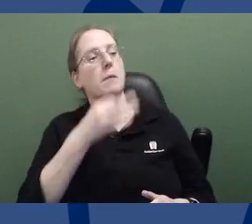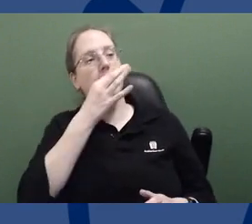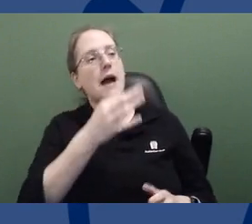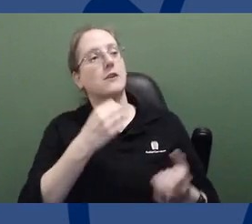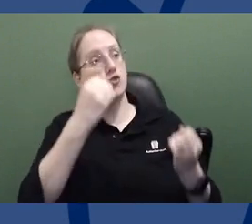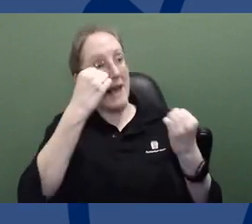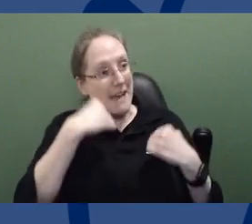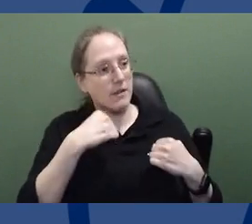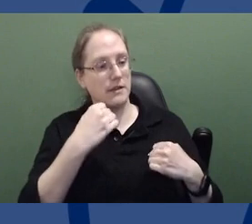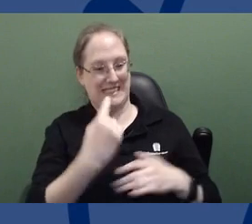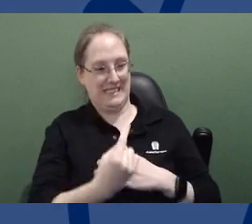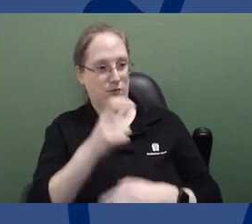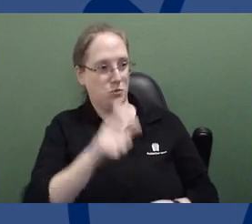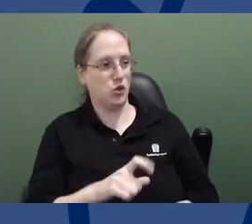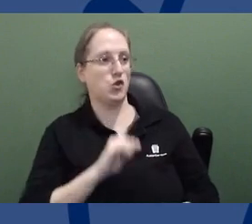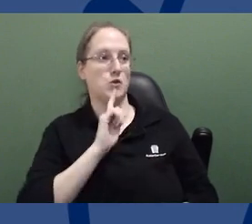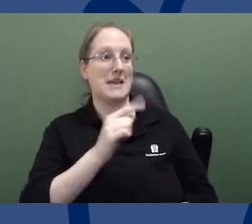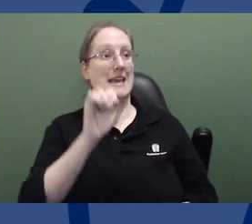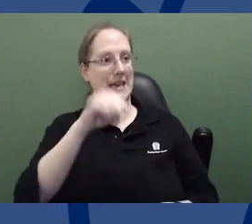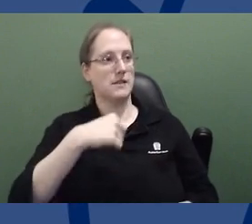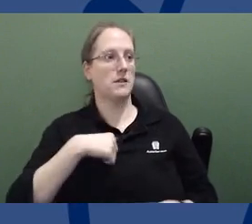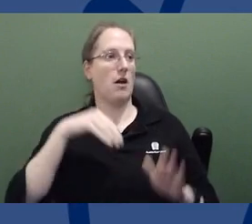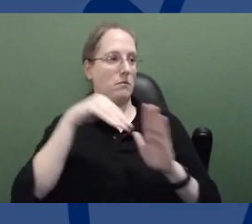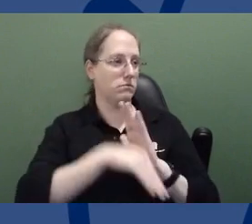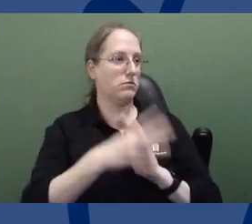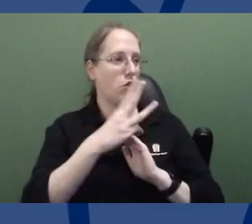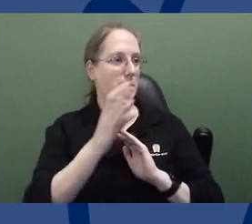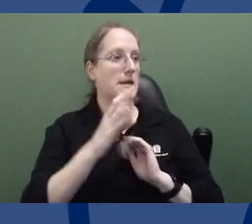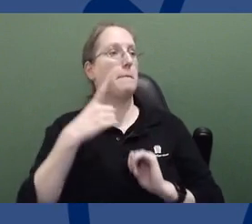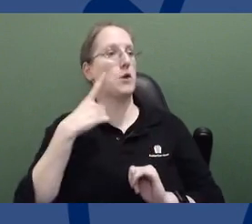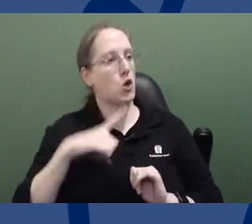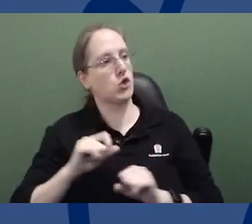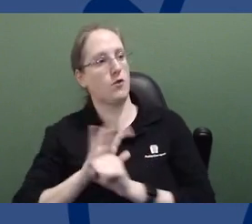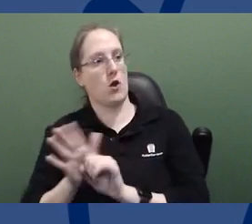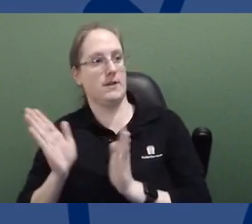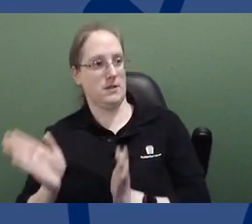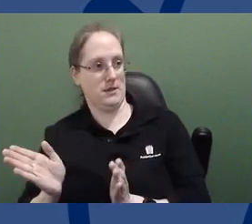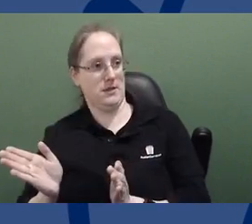decline due to COVID. Even though you're not being asked for a letter from your accountant